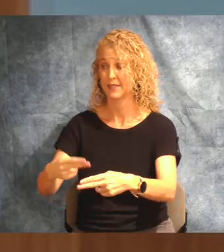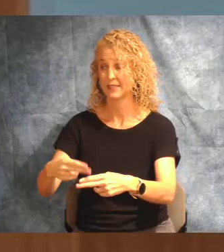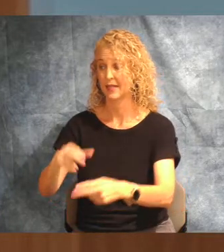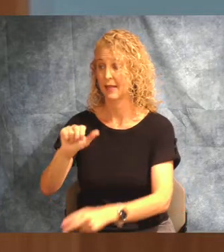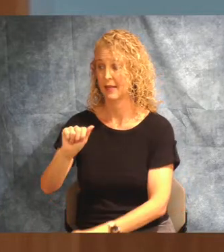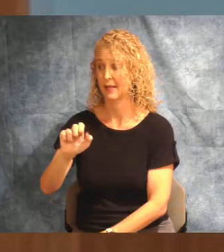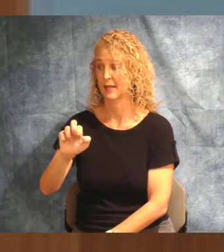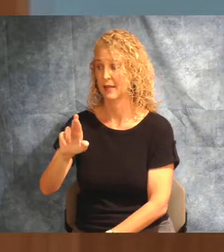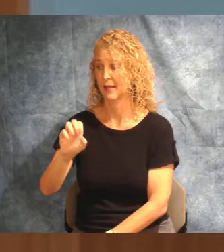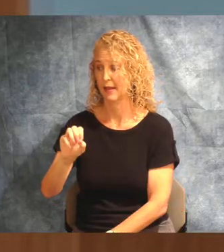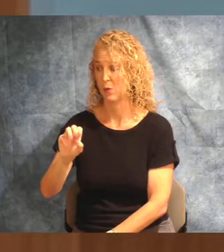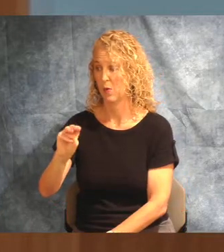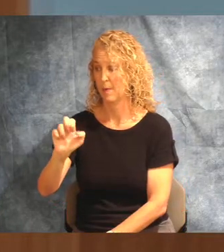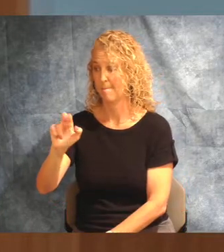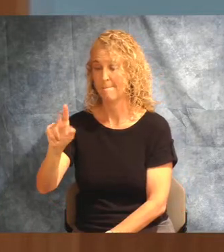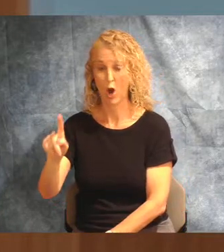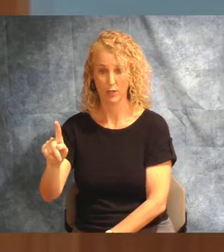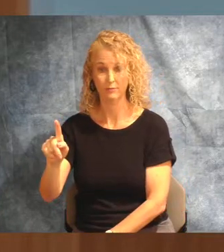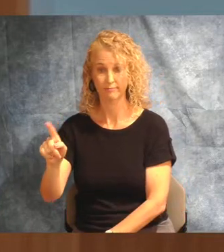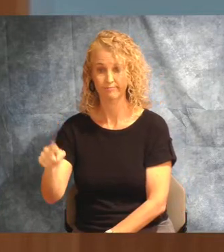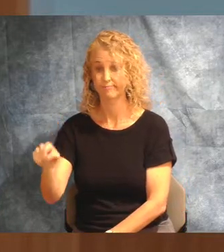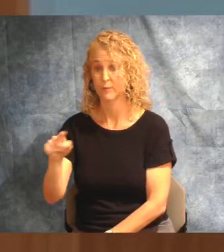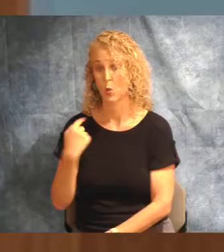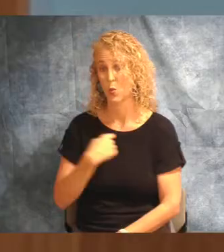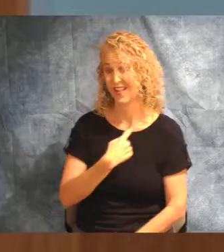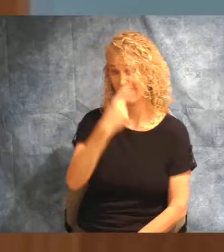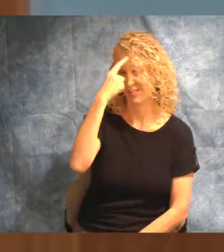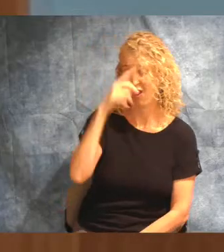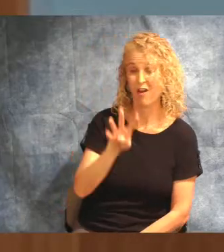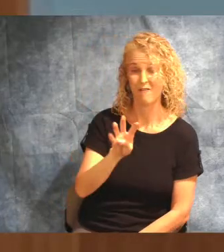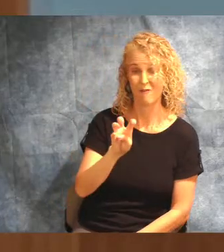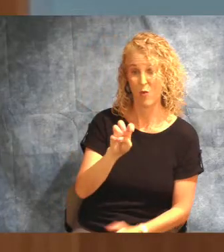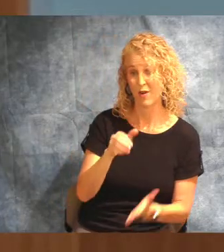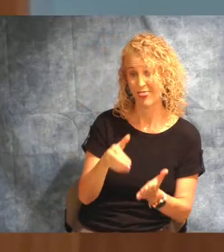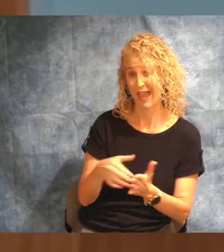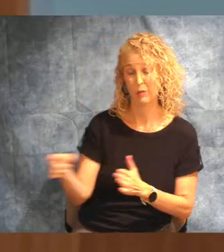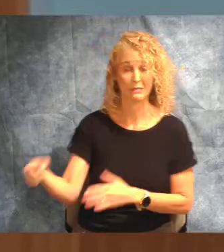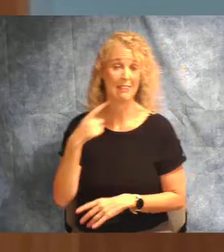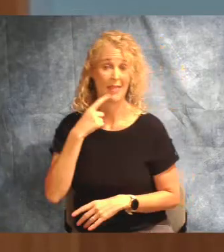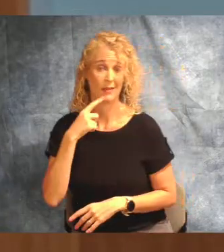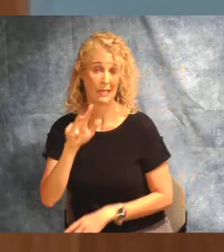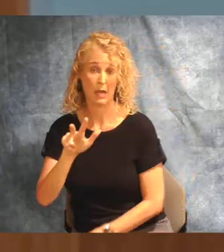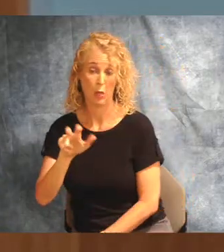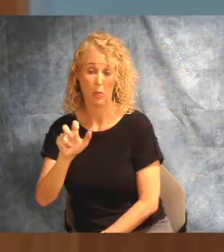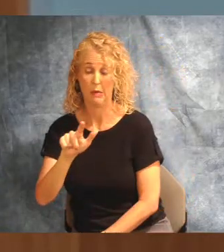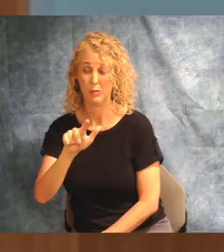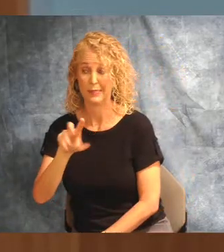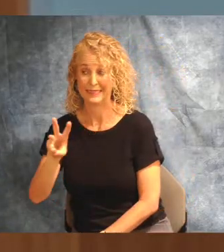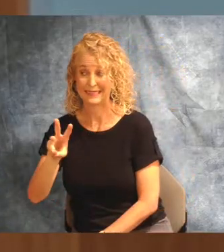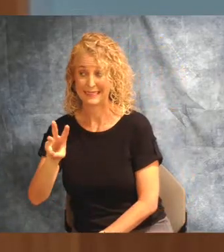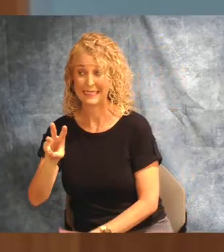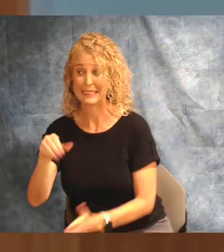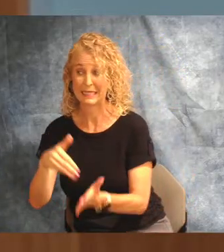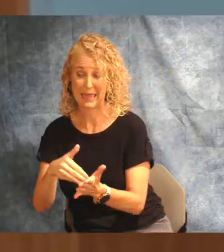Our Engineers estimate was $400,000. The bid amount was $326,615.